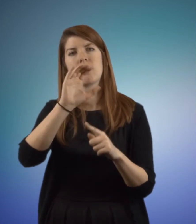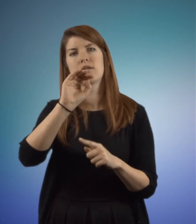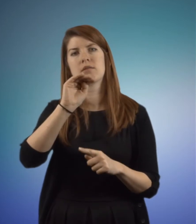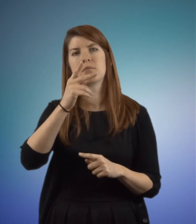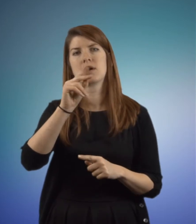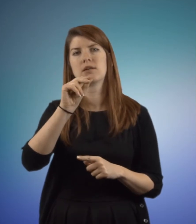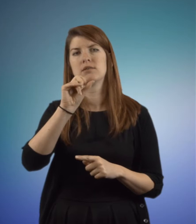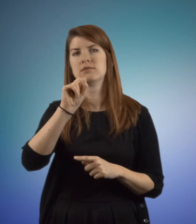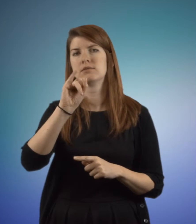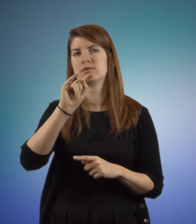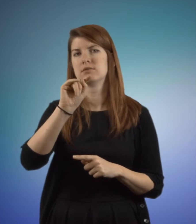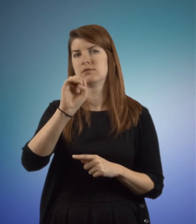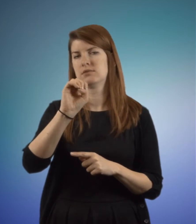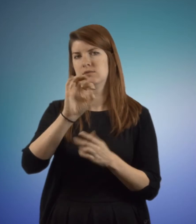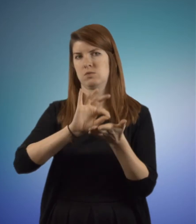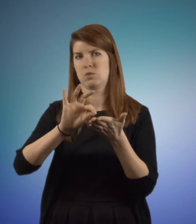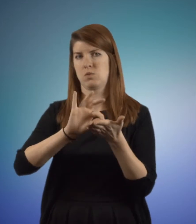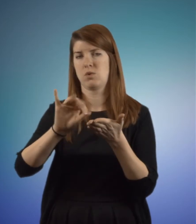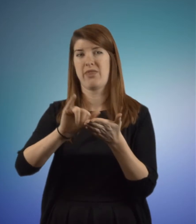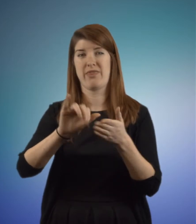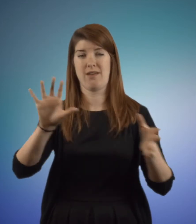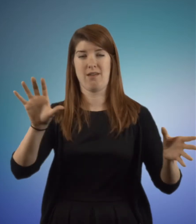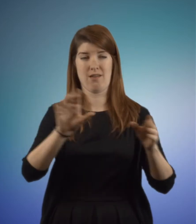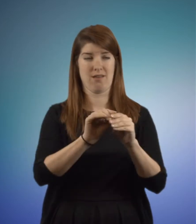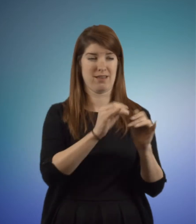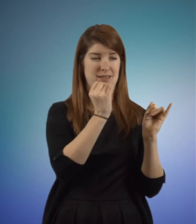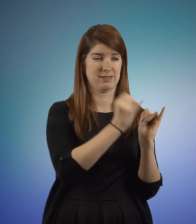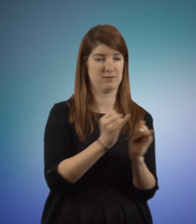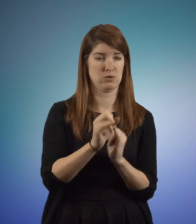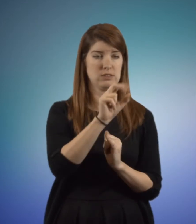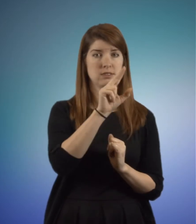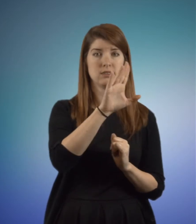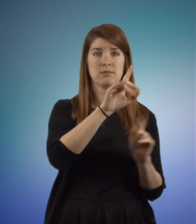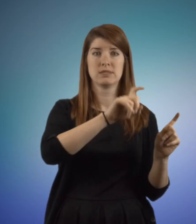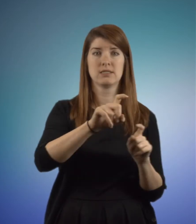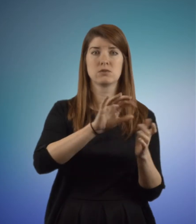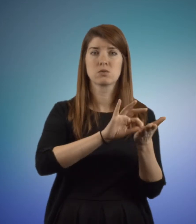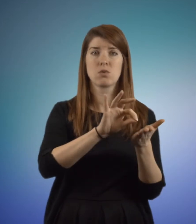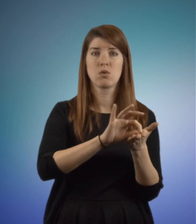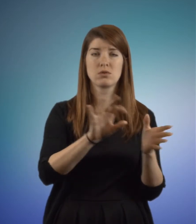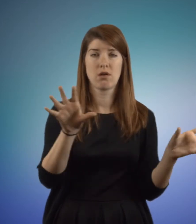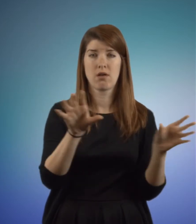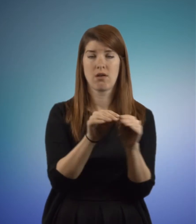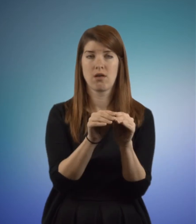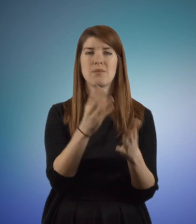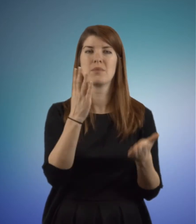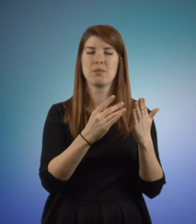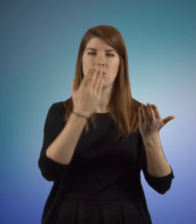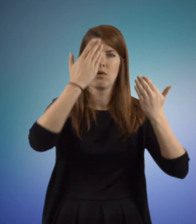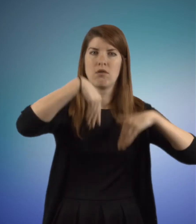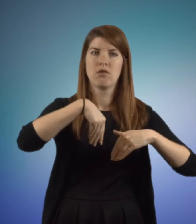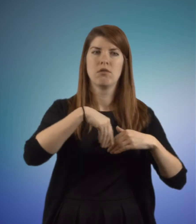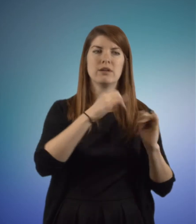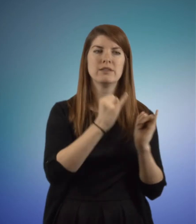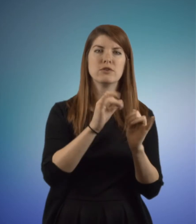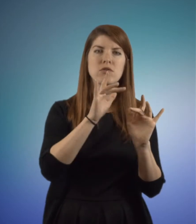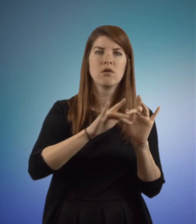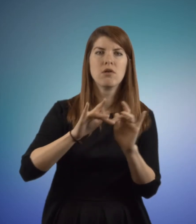Composite scores that combine individual subtest scores may overlook individual deficiencies that a child has in a particular area.